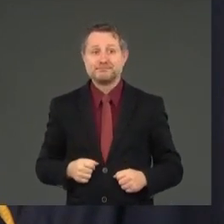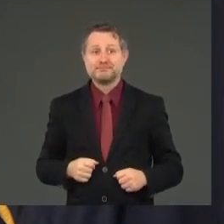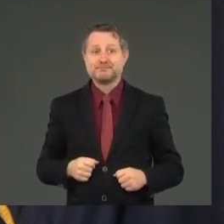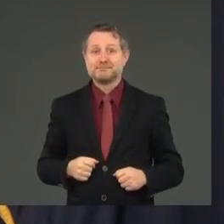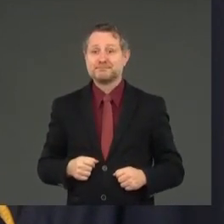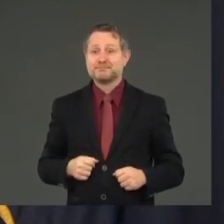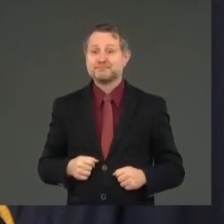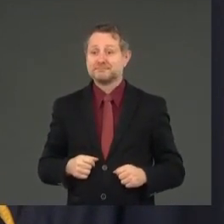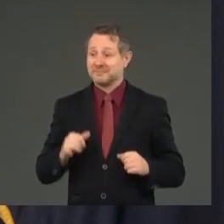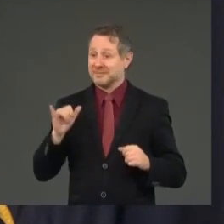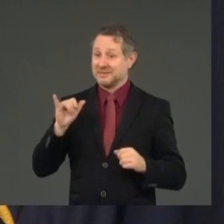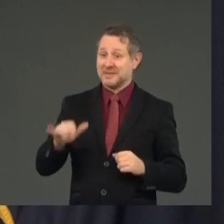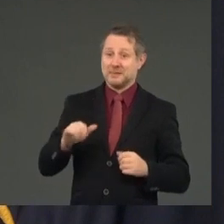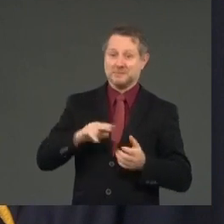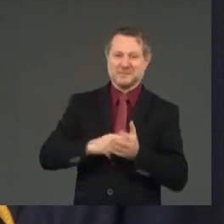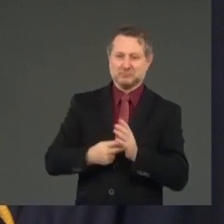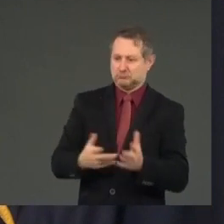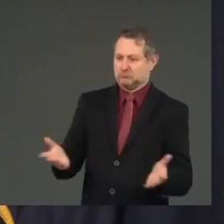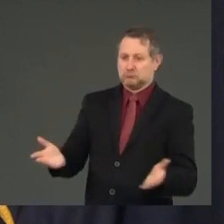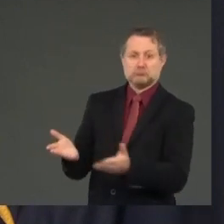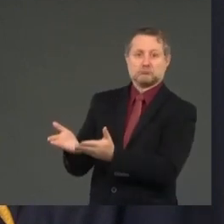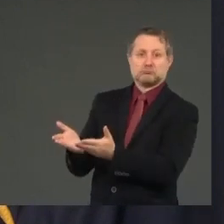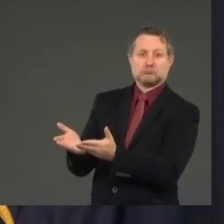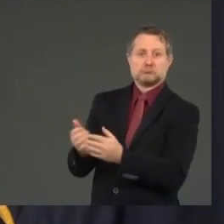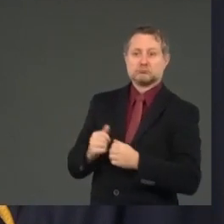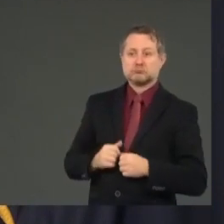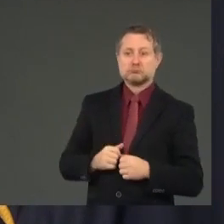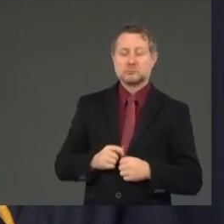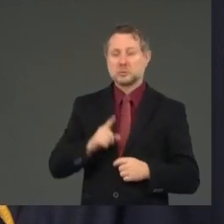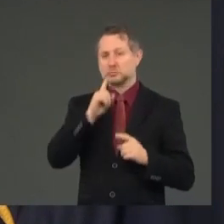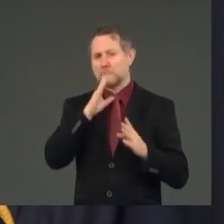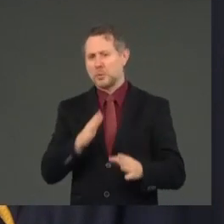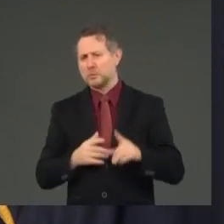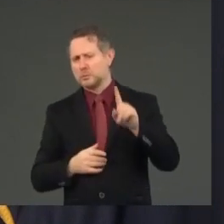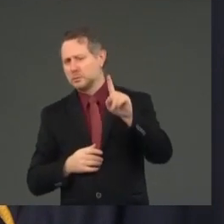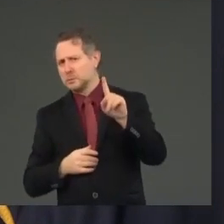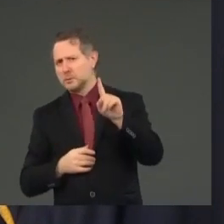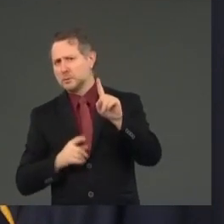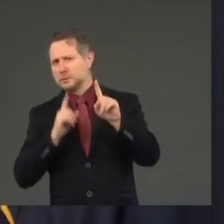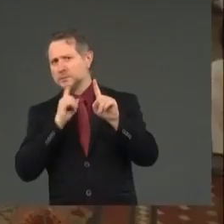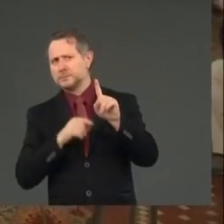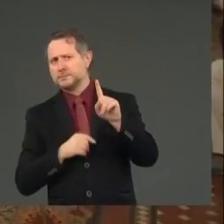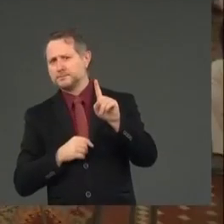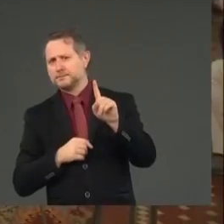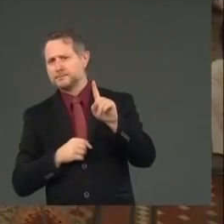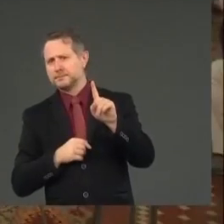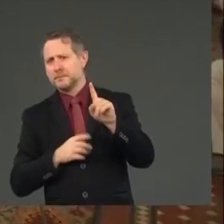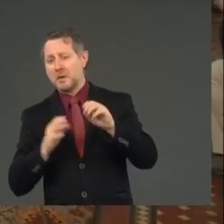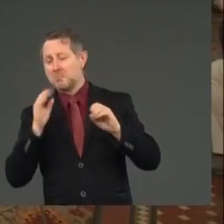WRONG IN ACCEPTING COVID POSITIVE PATIENTS. THAT'S WHAT YOU WOULD HAVE TO BE